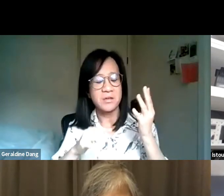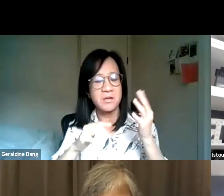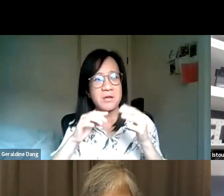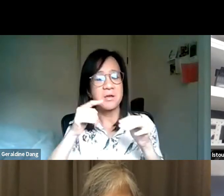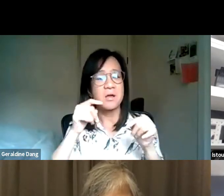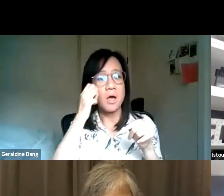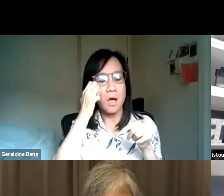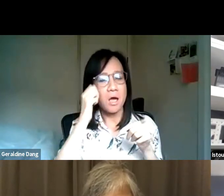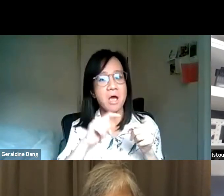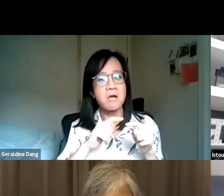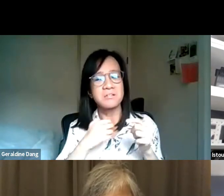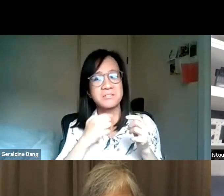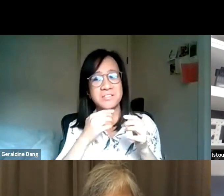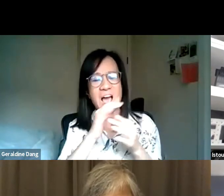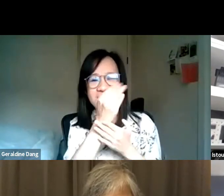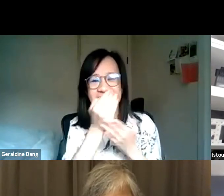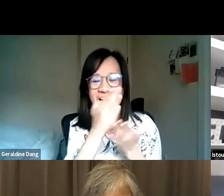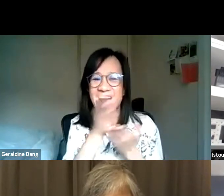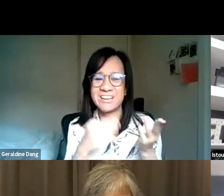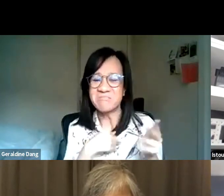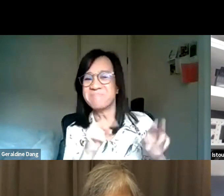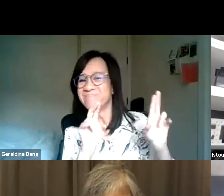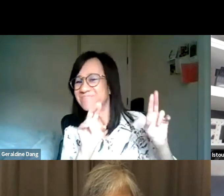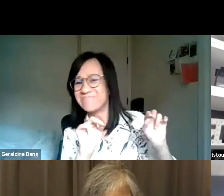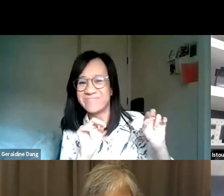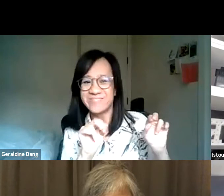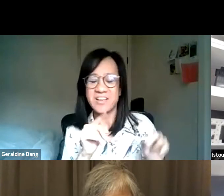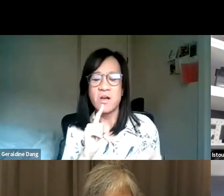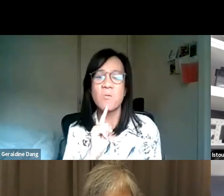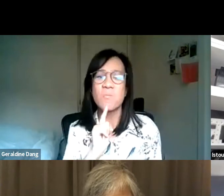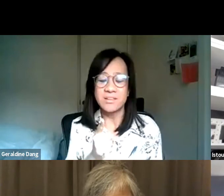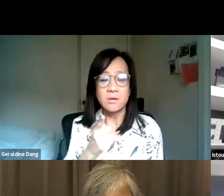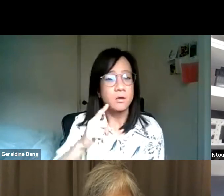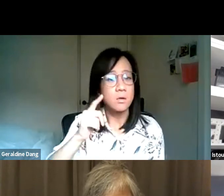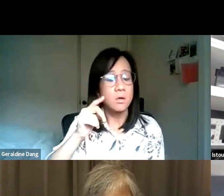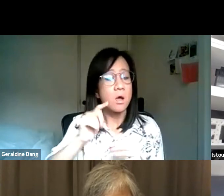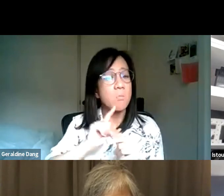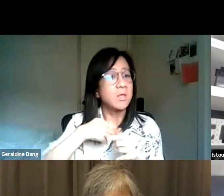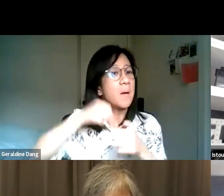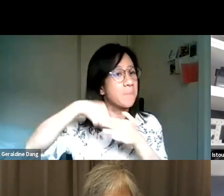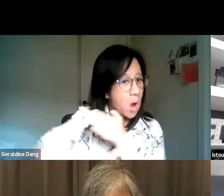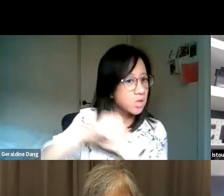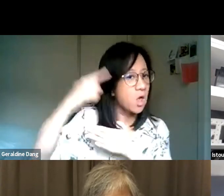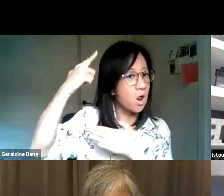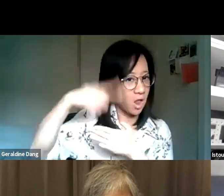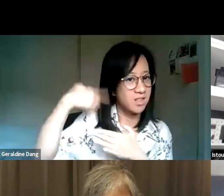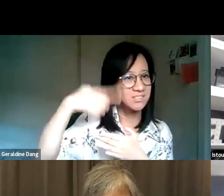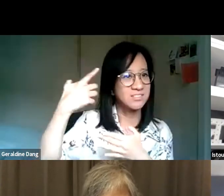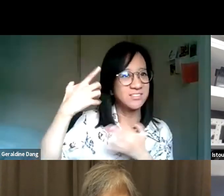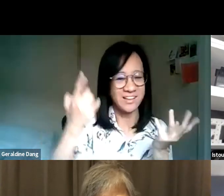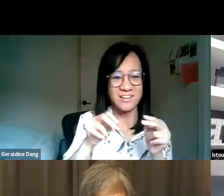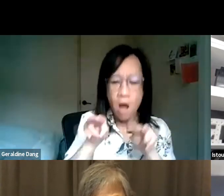So I've already had that experience as an American. They don't expect me to be American, even in the U.S.